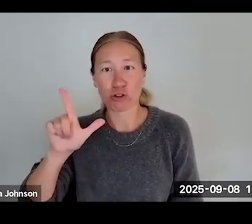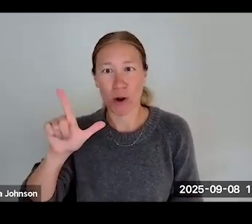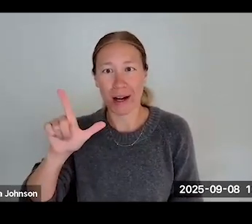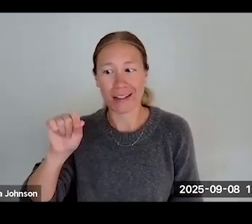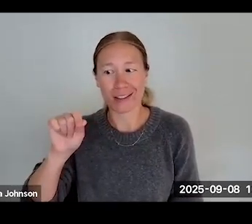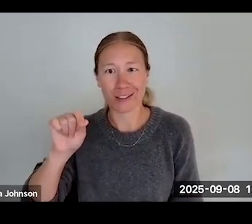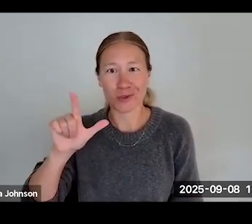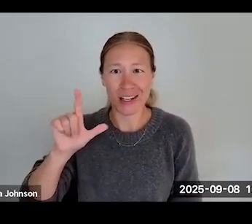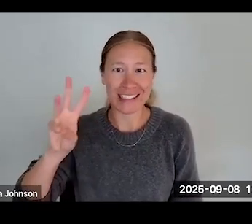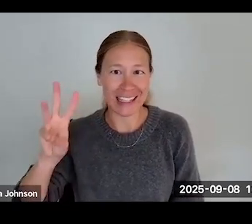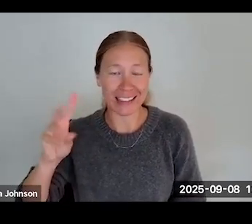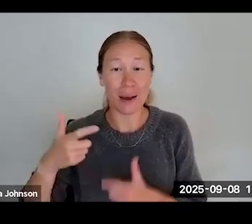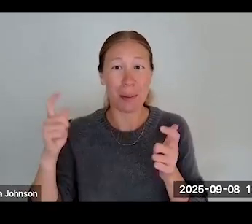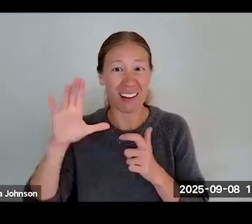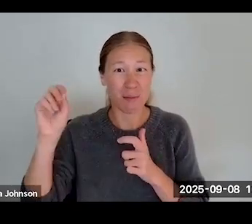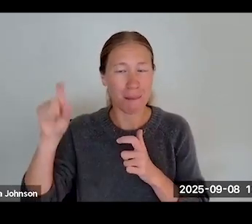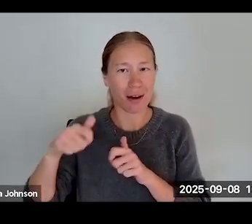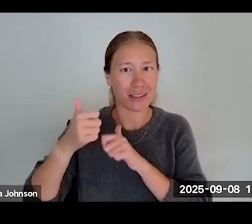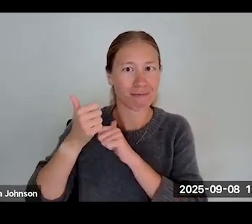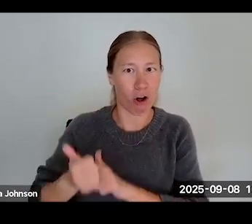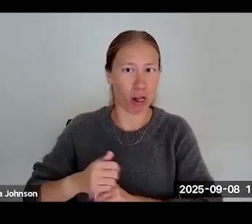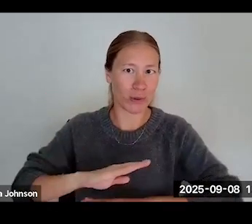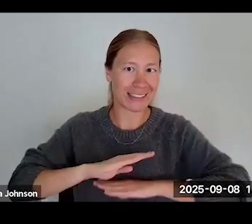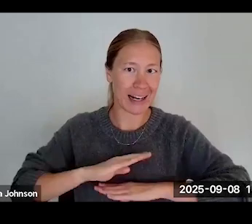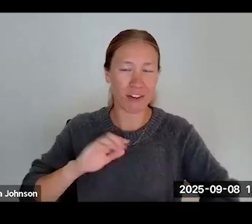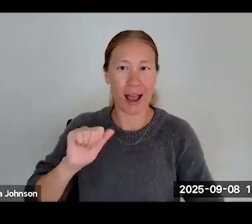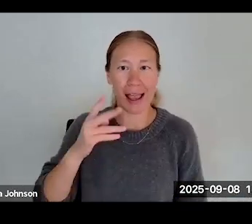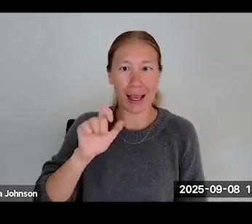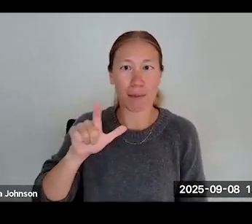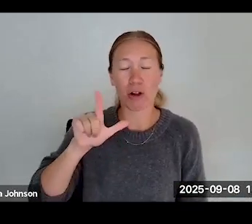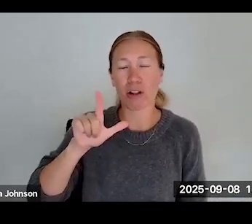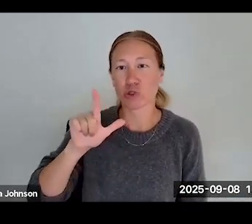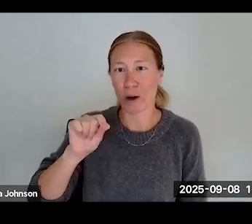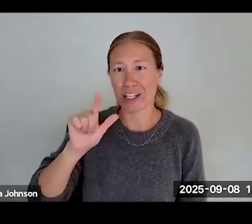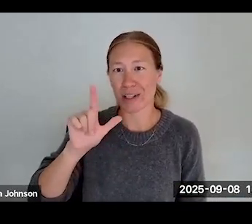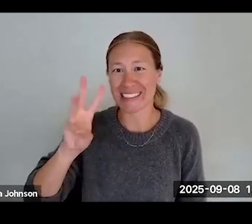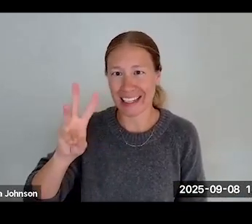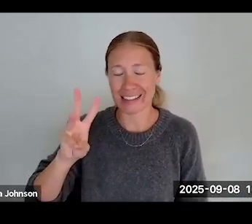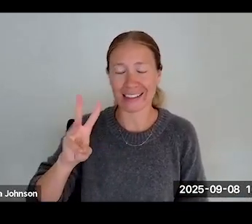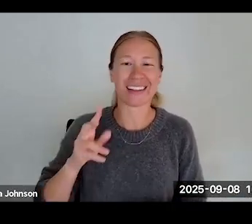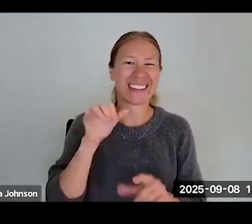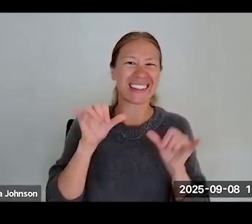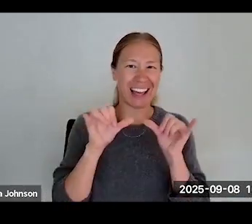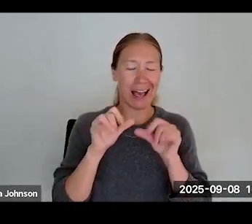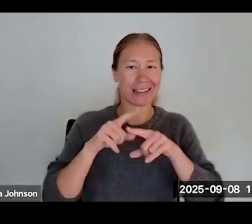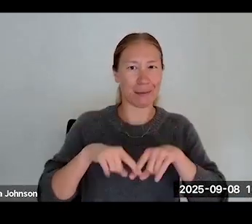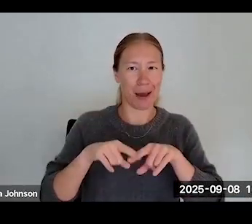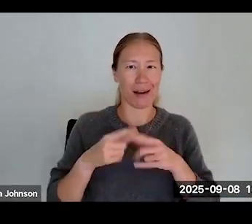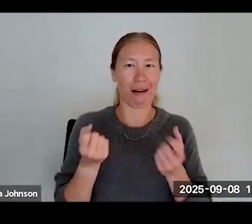Large entities have to meet the April, 2026 compliance date, and size is based on the population served.